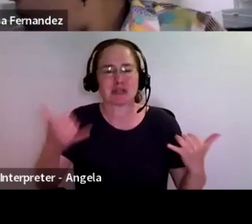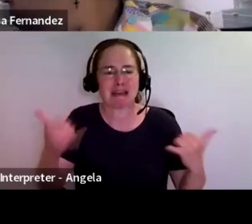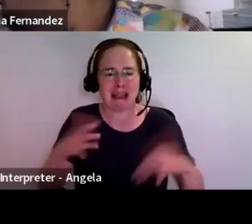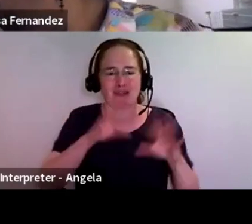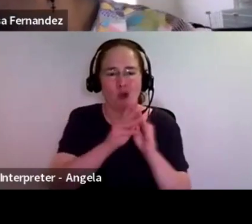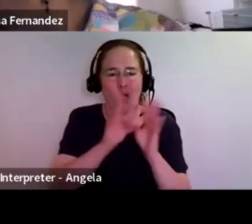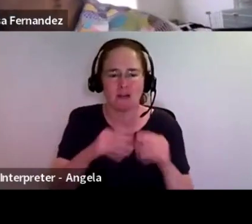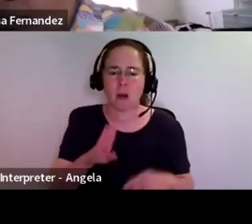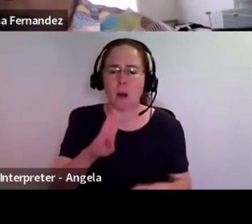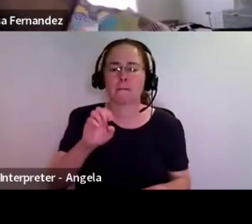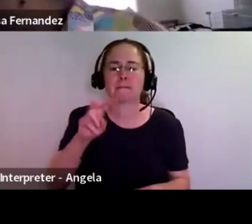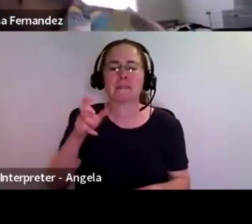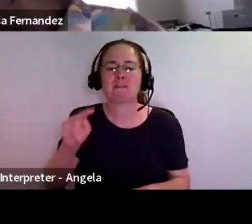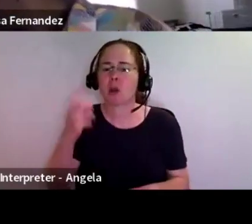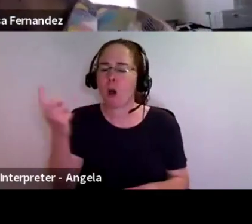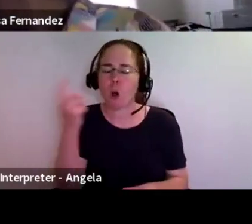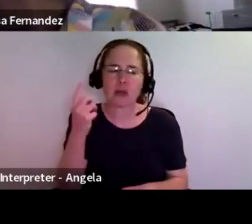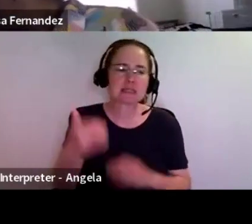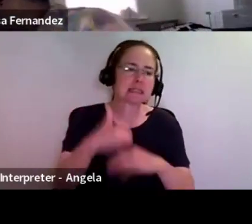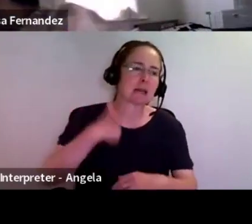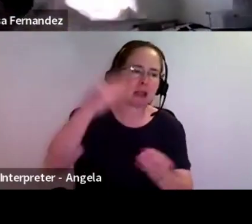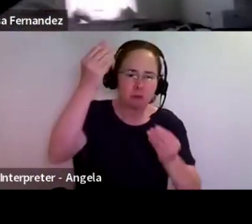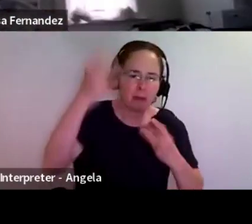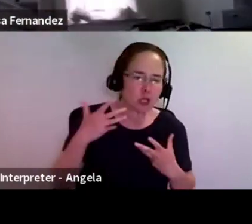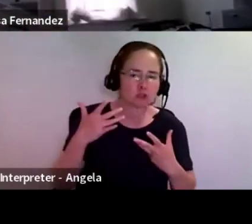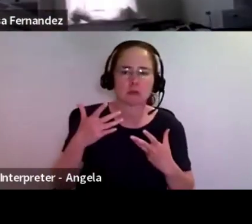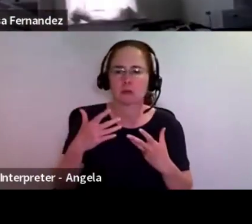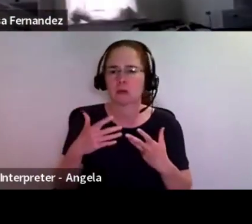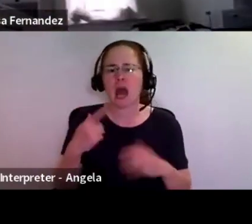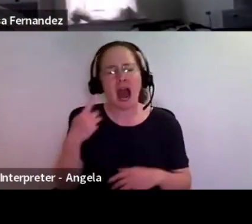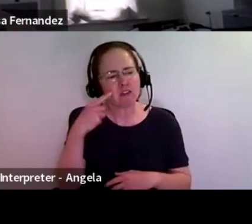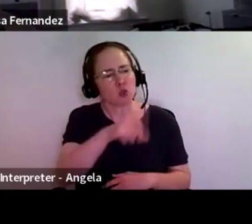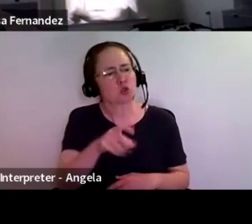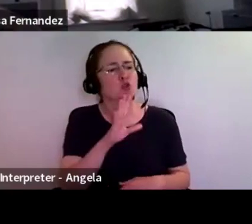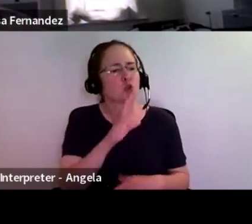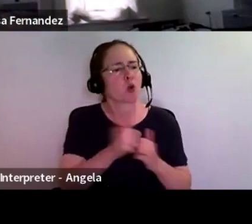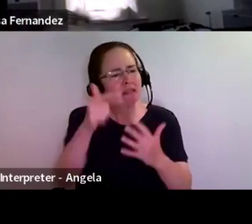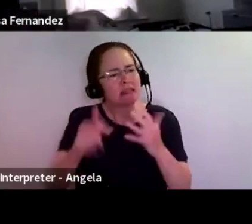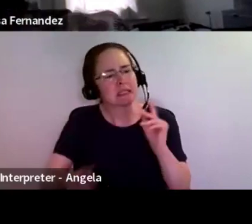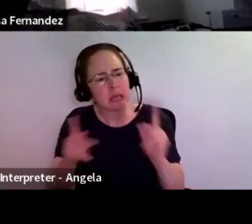always would just be sending me information about, you know, I think you should talk to these people. Or I met her with end